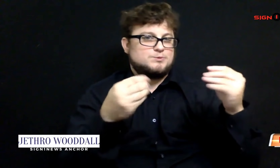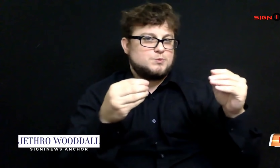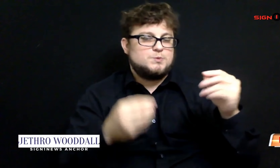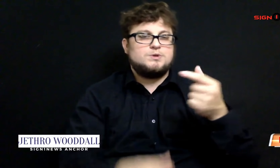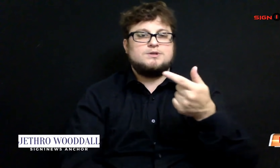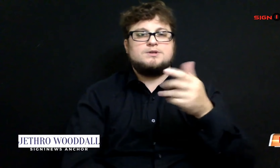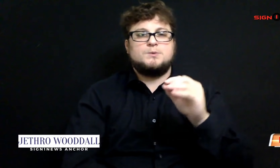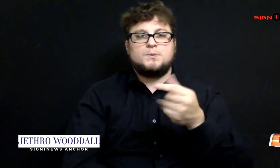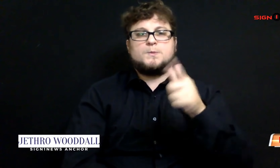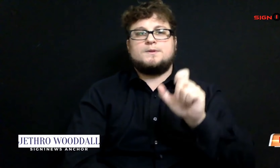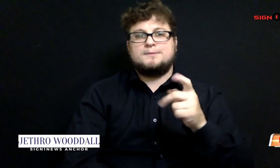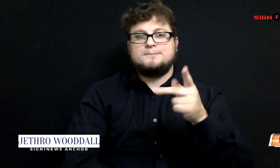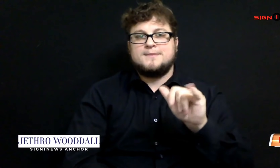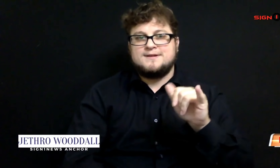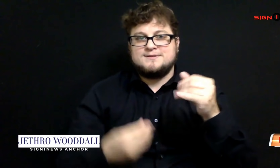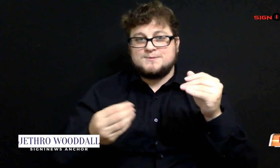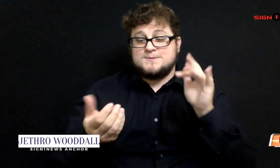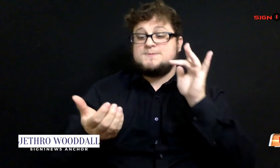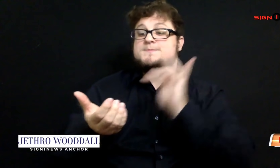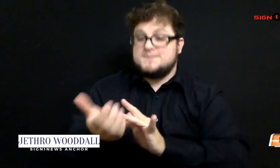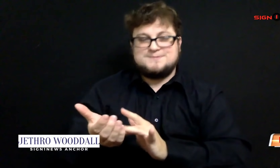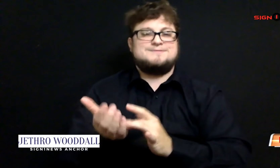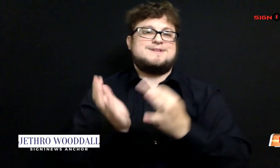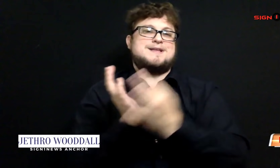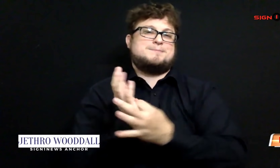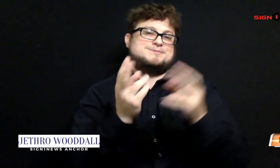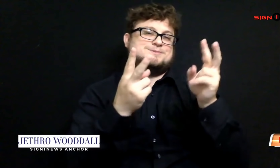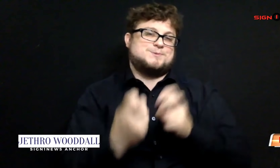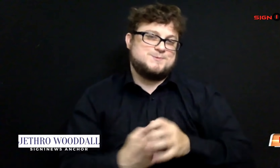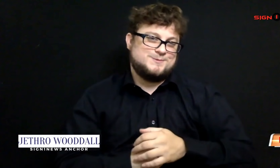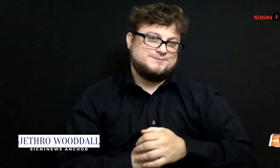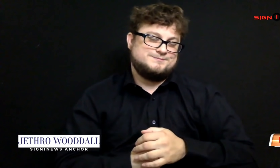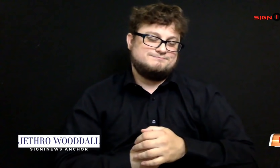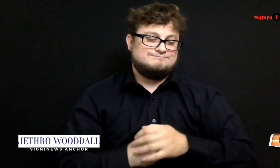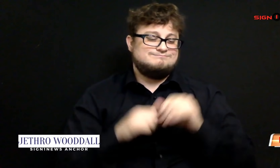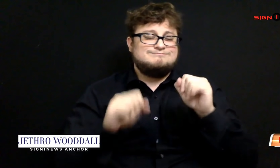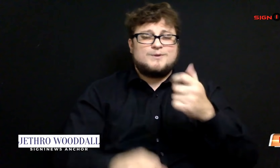you can download the Sign1News app by heading to the app store or Google play store on your